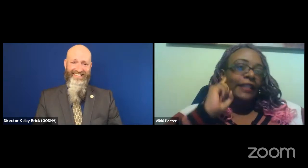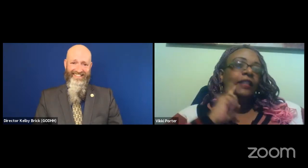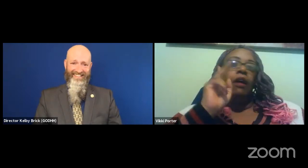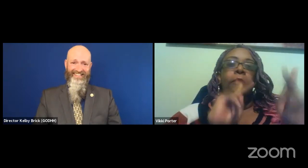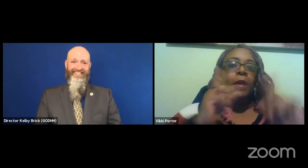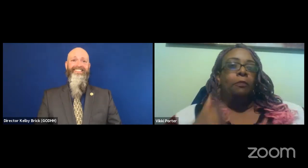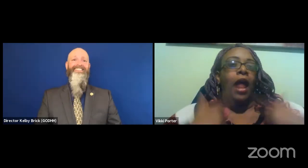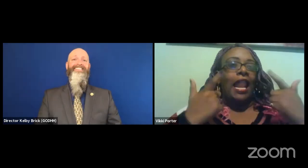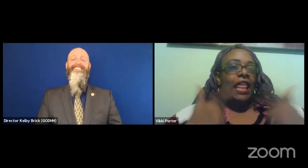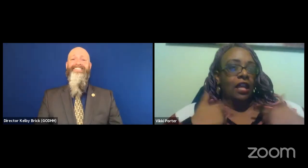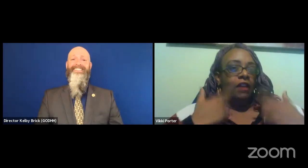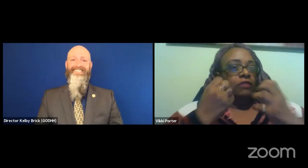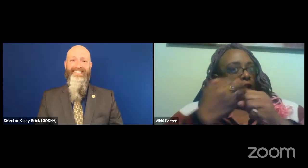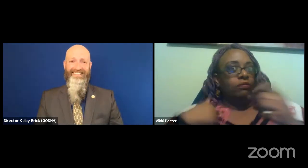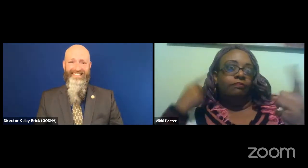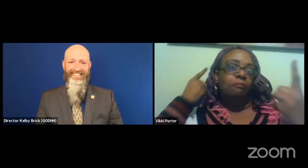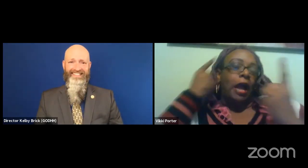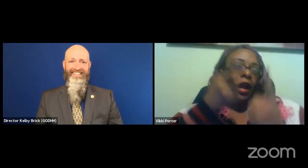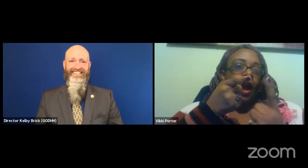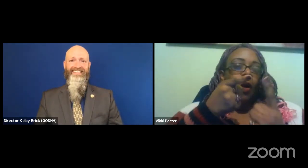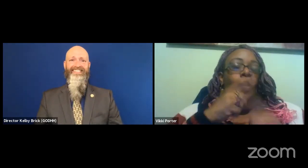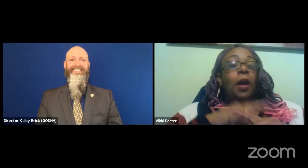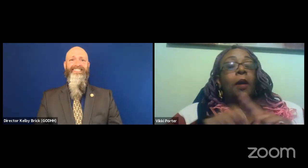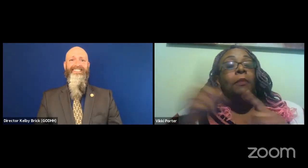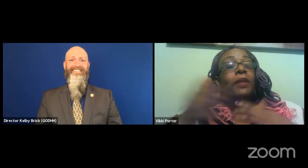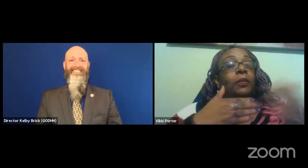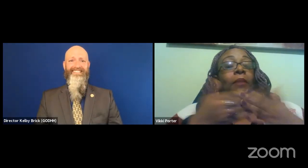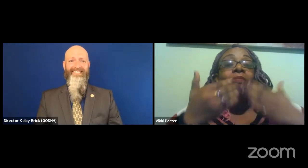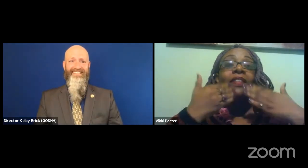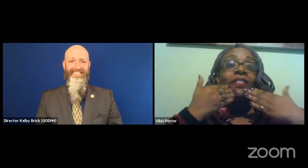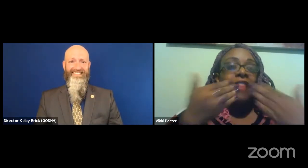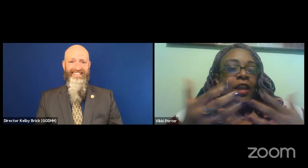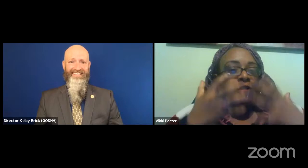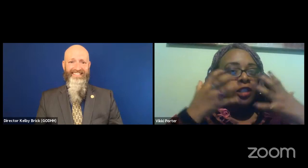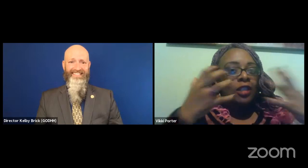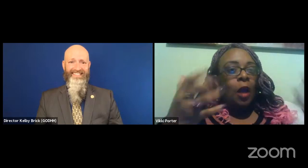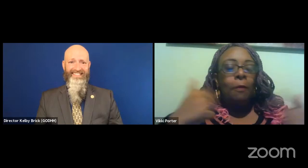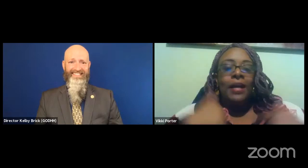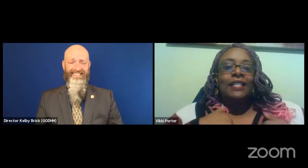best state for all Deaf and hard of hearing individuals to live. That's my overarching